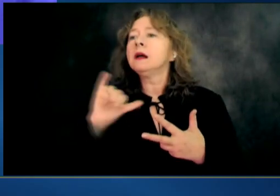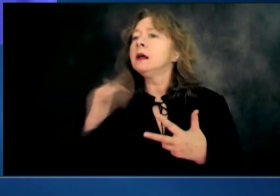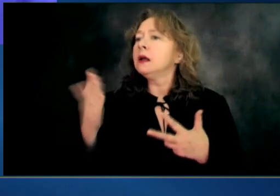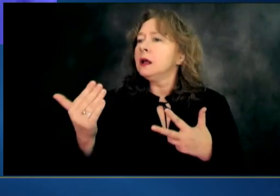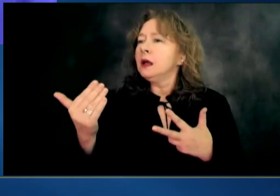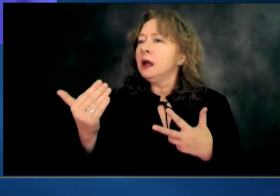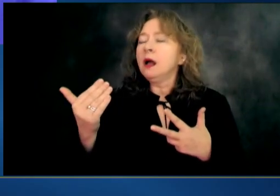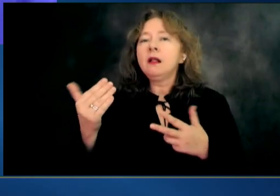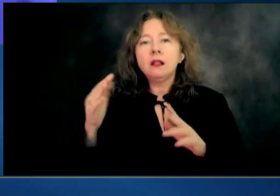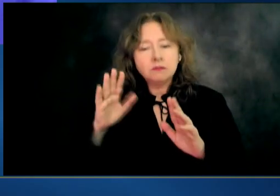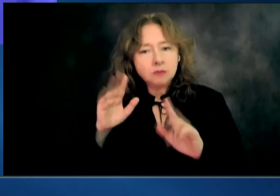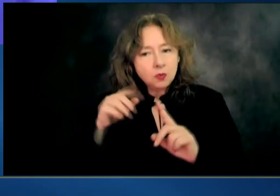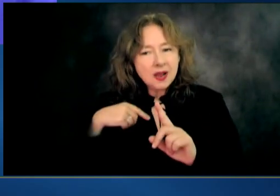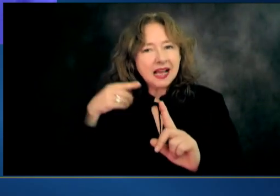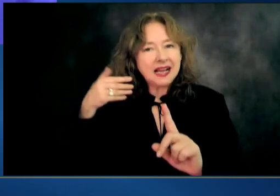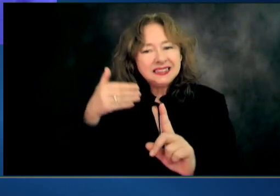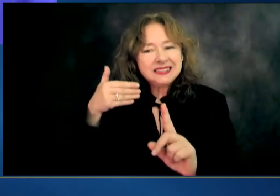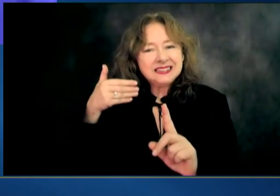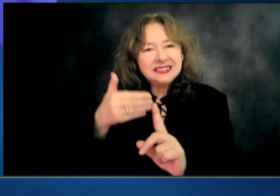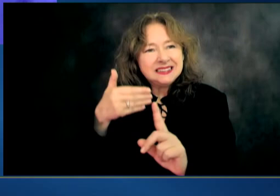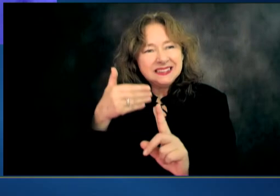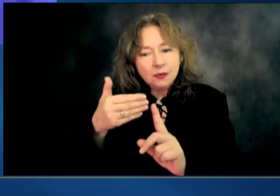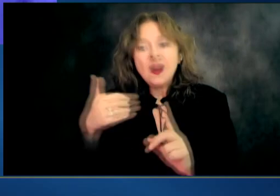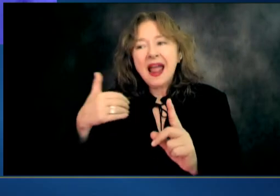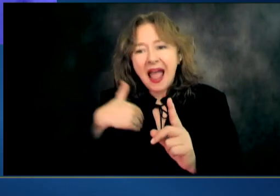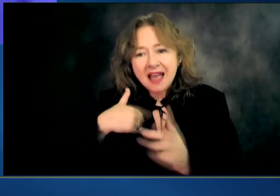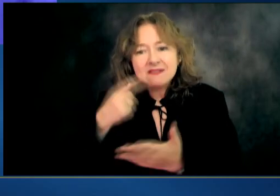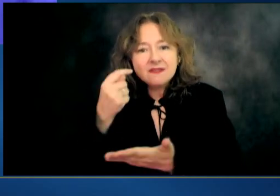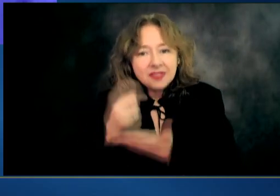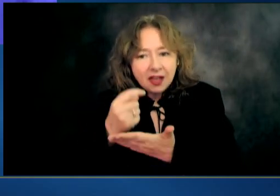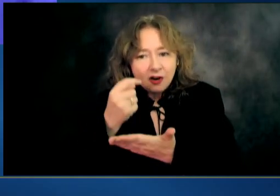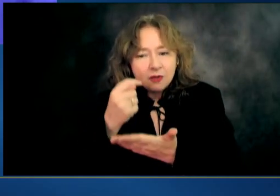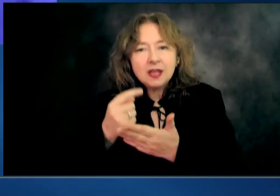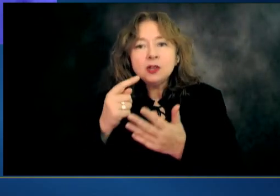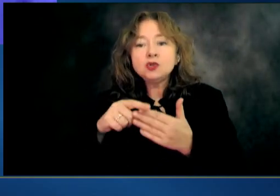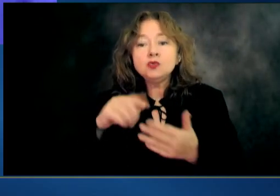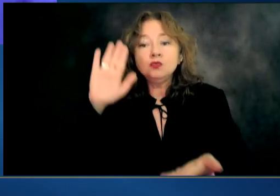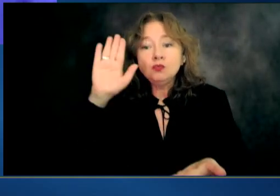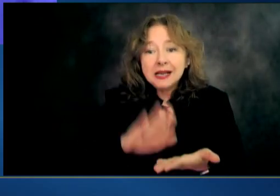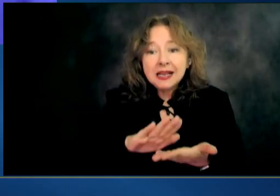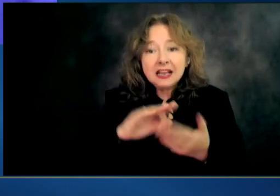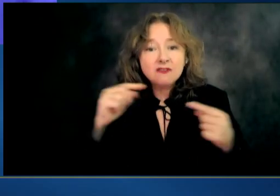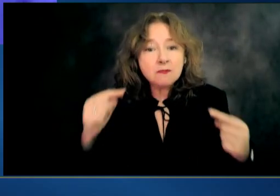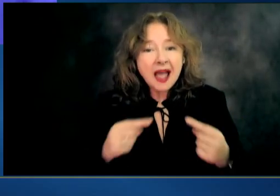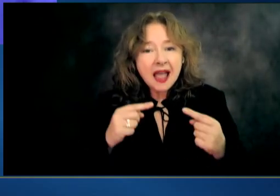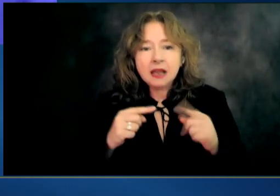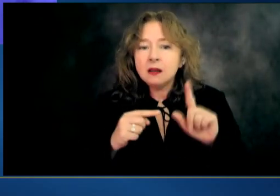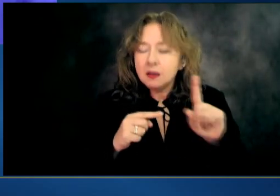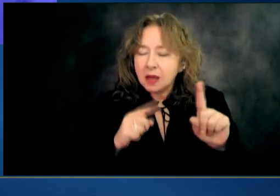where we would have therapies that could actually not only relieve the pain but actually perhaps